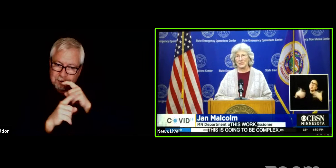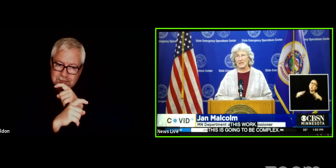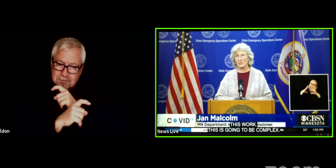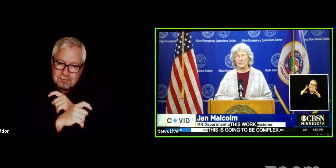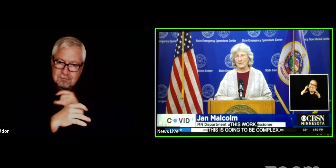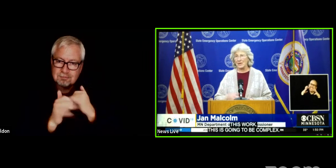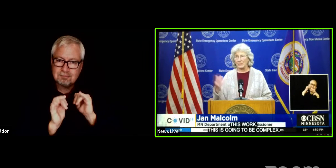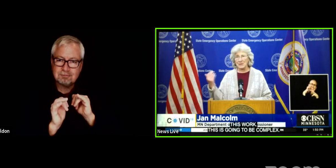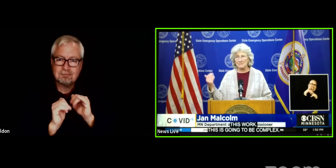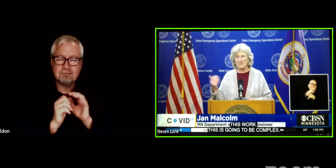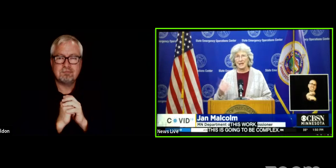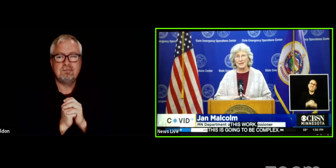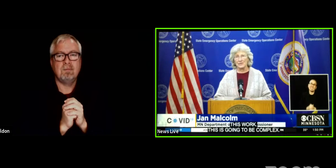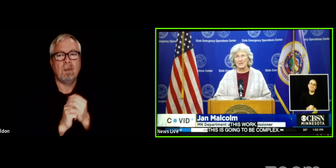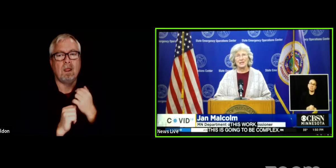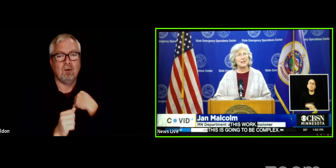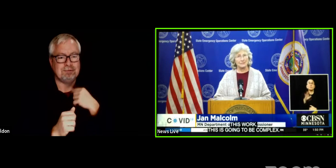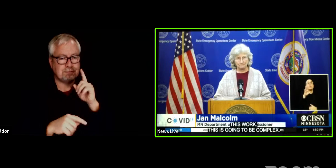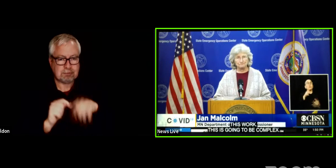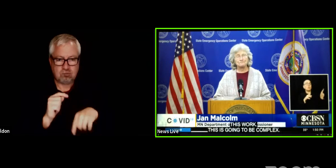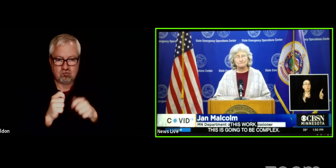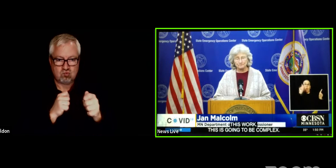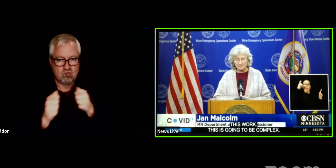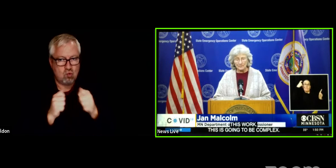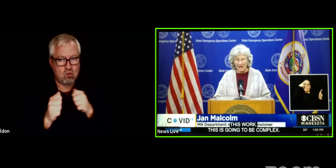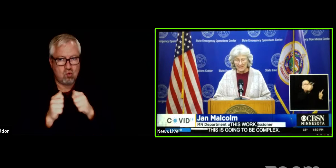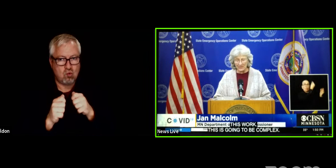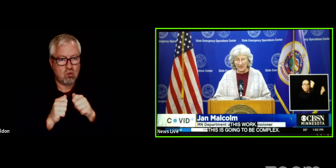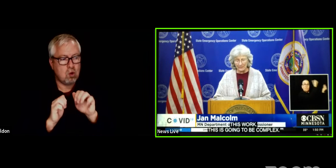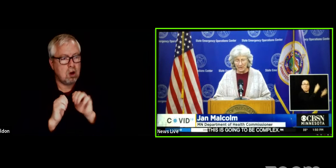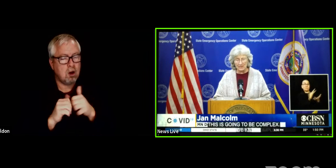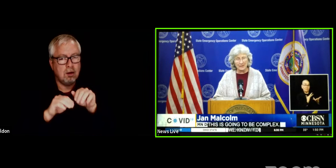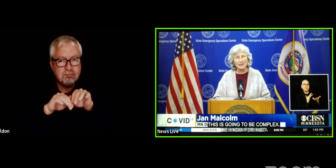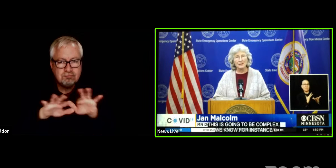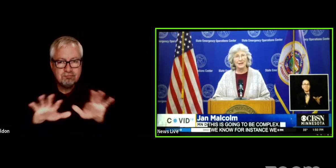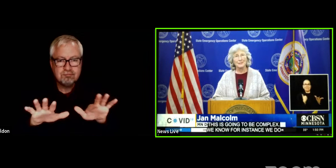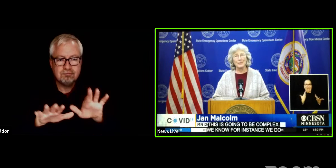SCHEDULE FROM THE GOVERNMENT AS THE GOVERNOR HAS SAID.